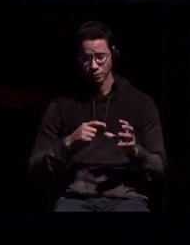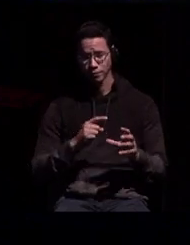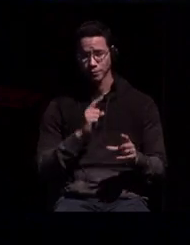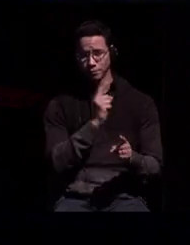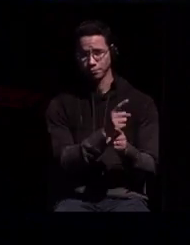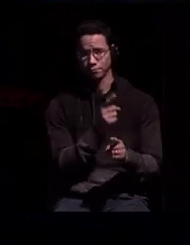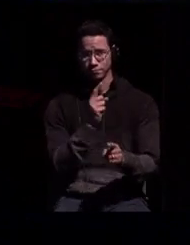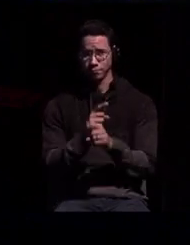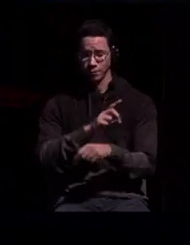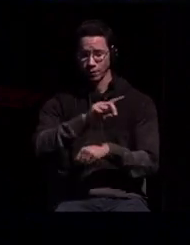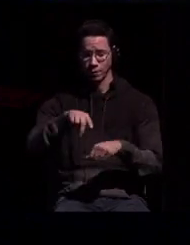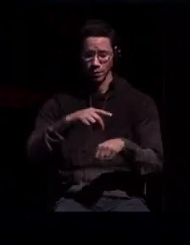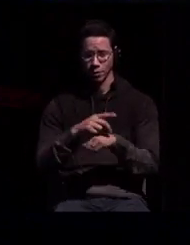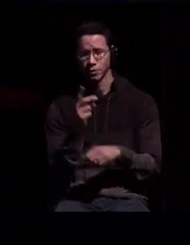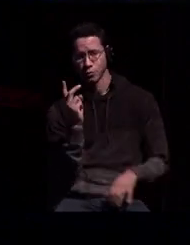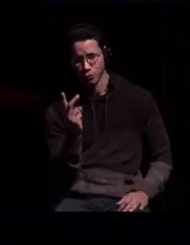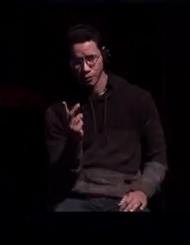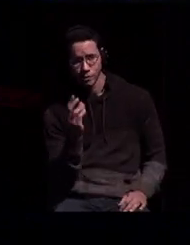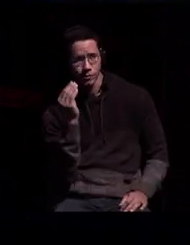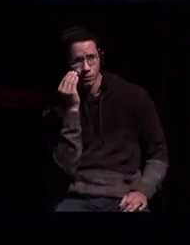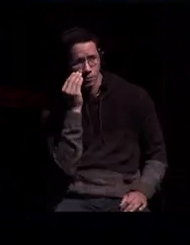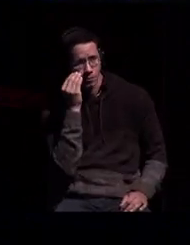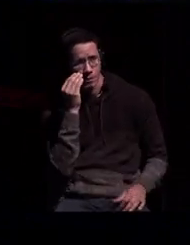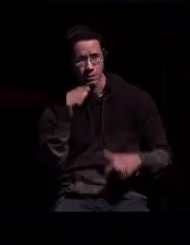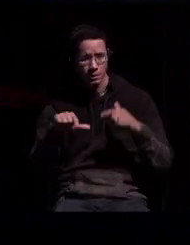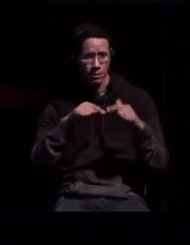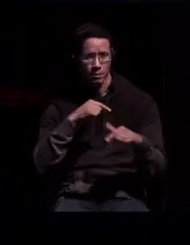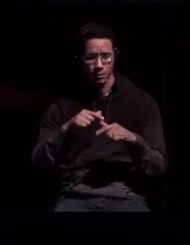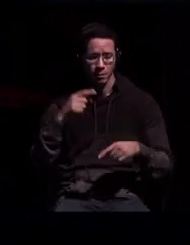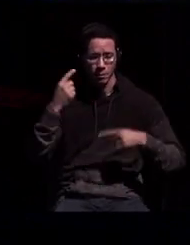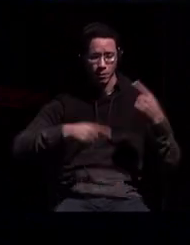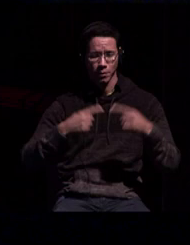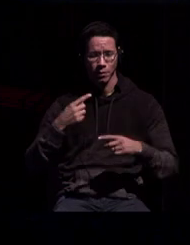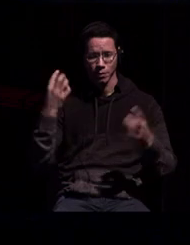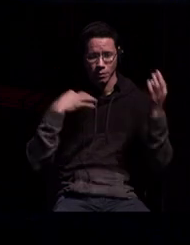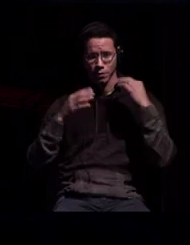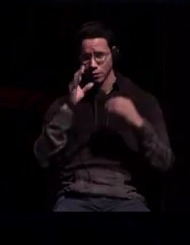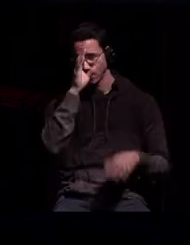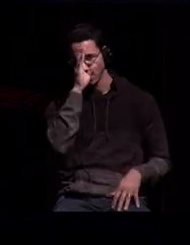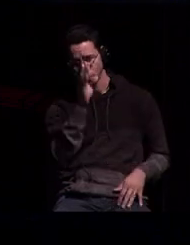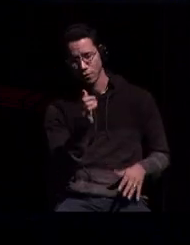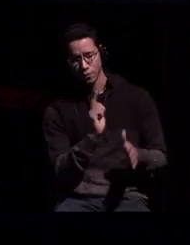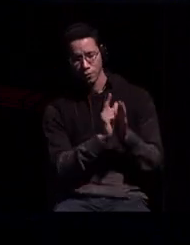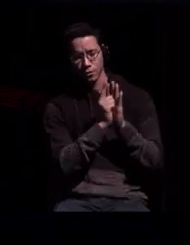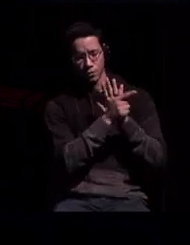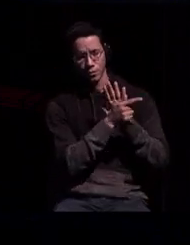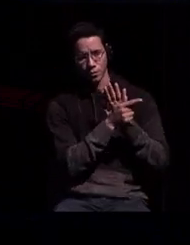to implement tourism policy with gender perspective. One of them, and since 2010, is México that has